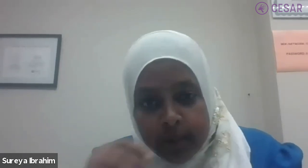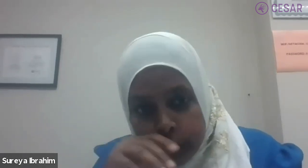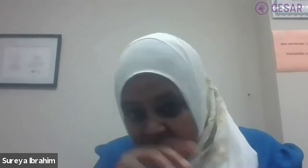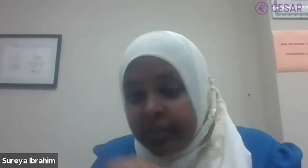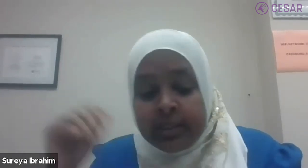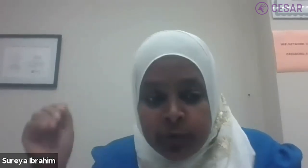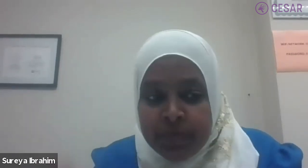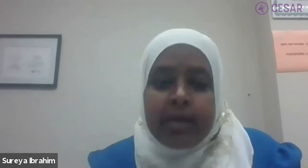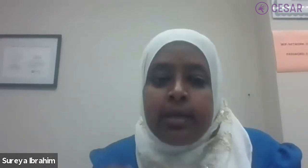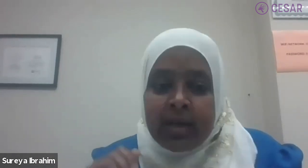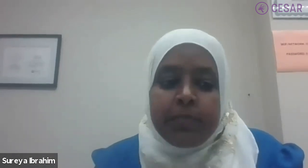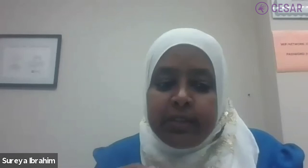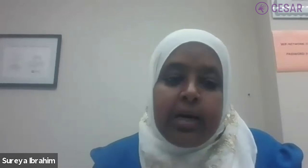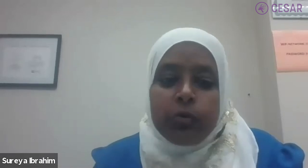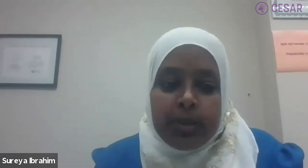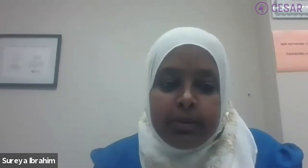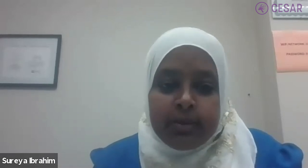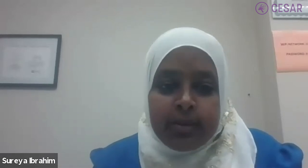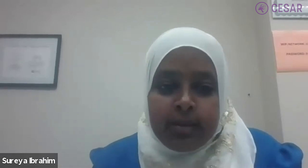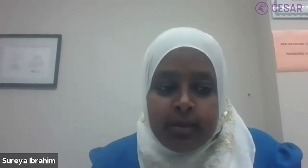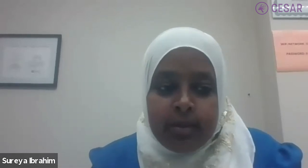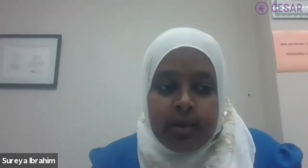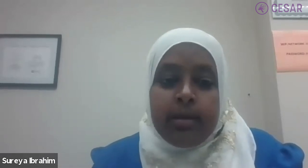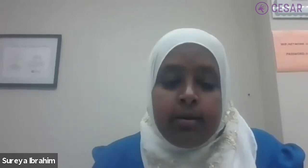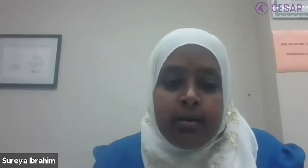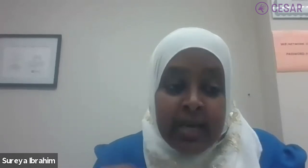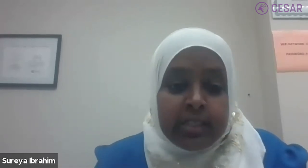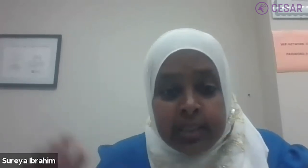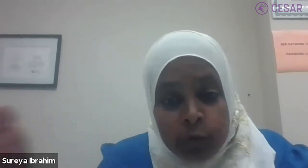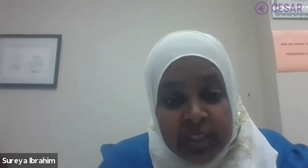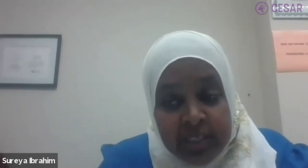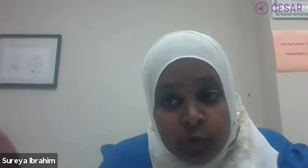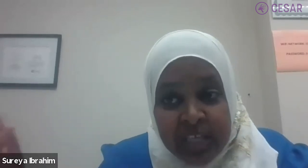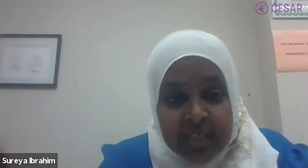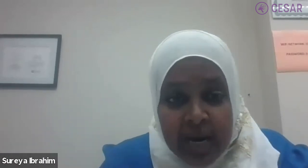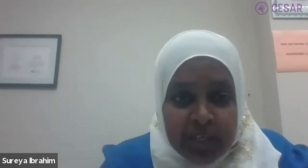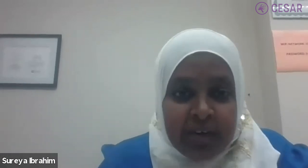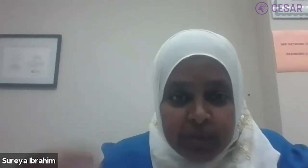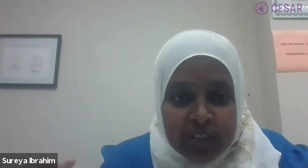sure that we make the government accountable. Yes, it will take time the government to